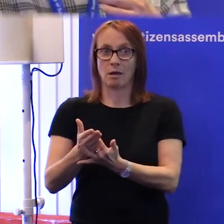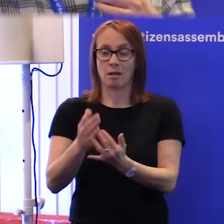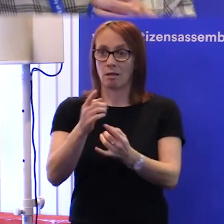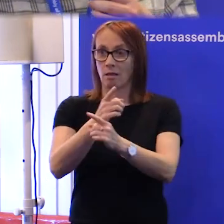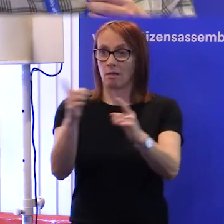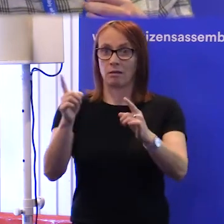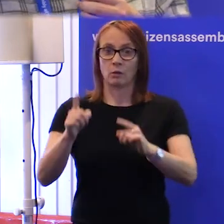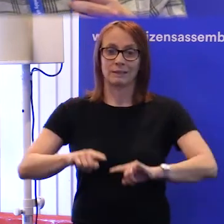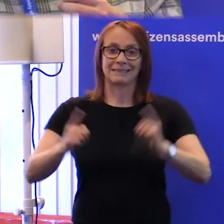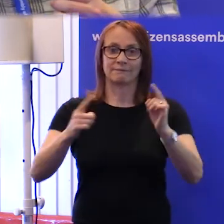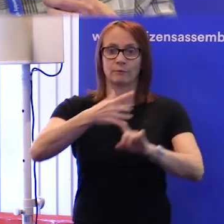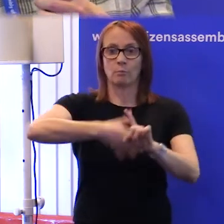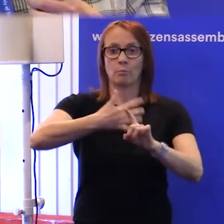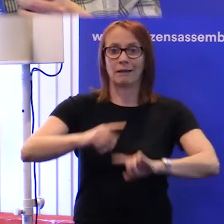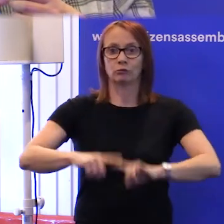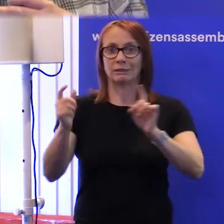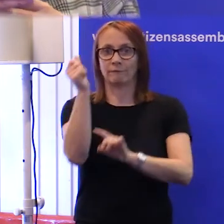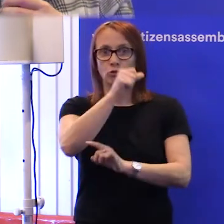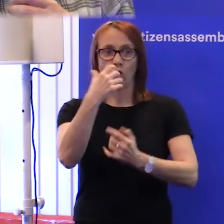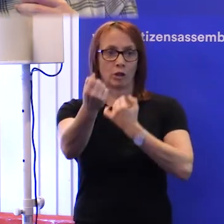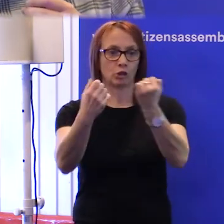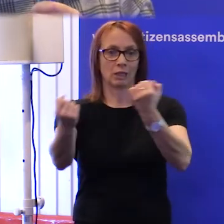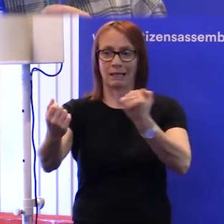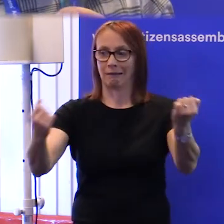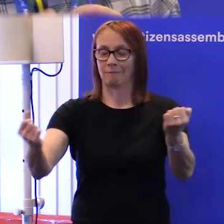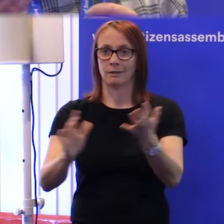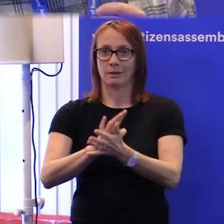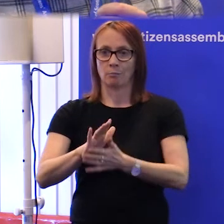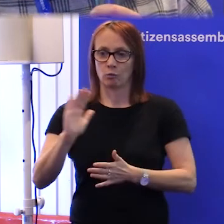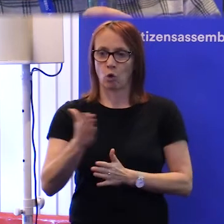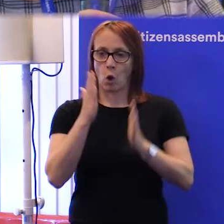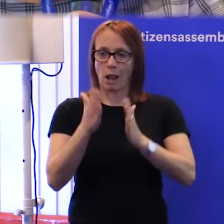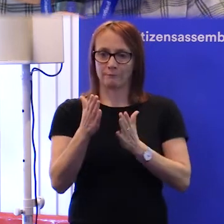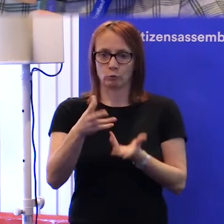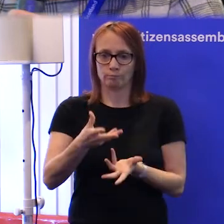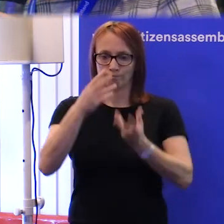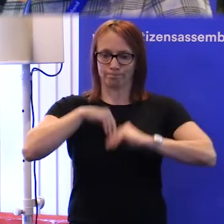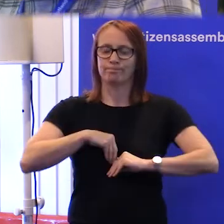different areas of knowledge already so we need to make sure that everyone across the room actually is able to engage with this type of information